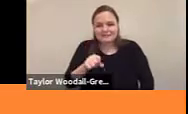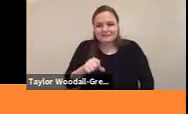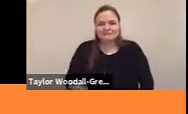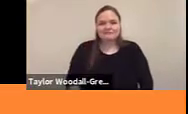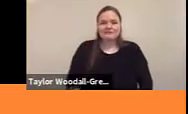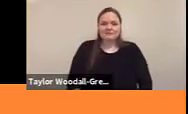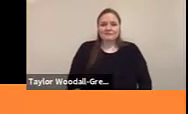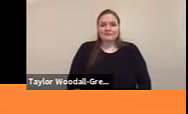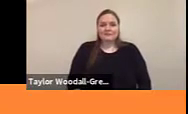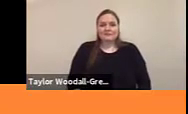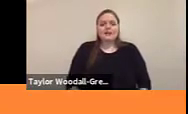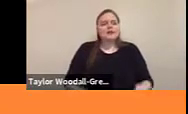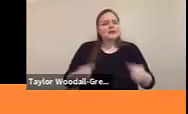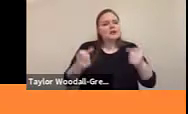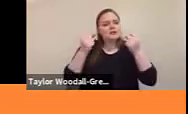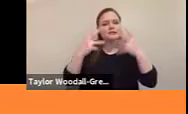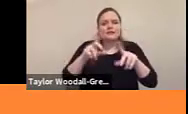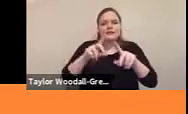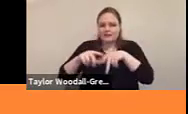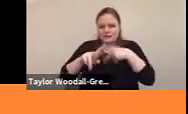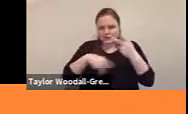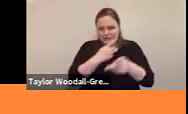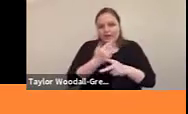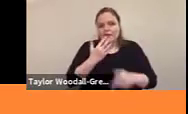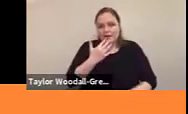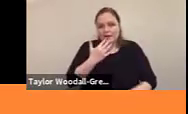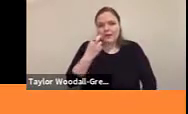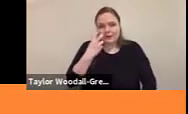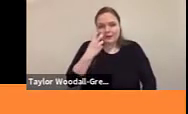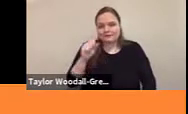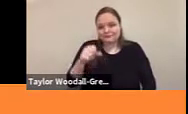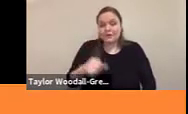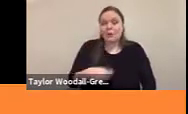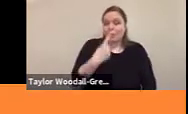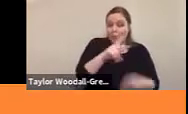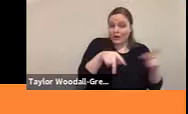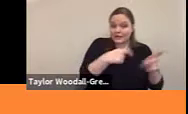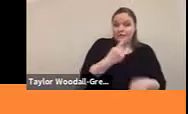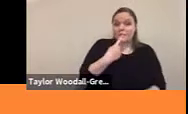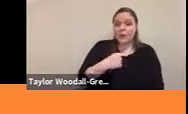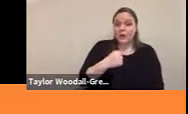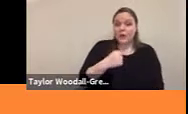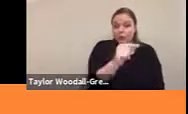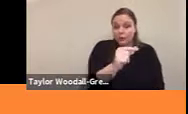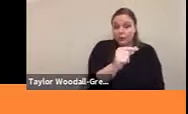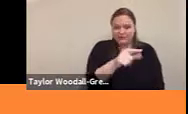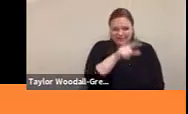And there are several types of colorblindness. One type is red green, and that's the most common form.